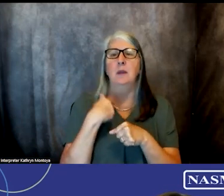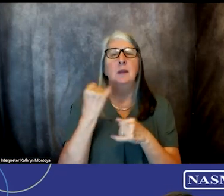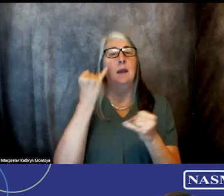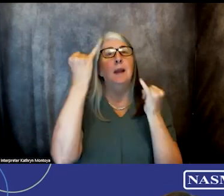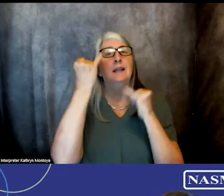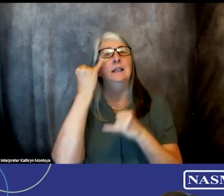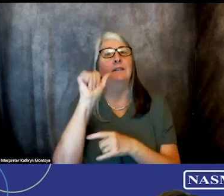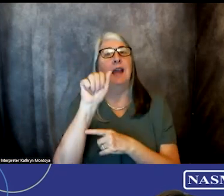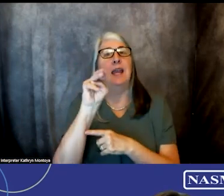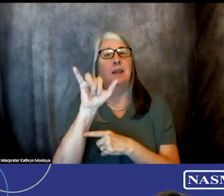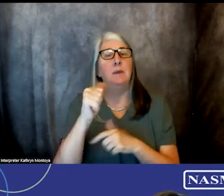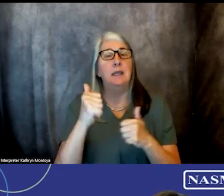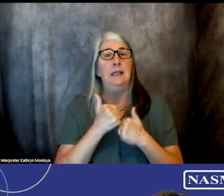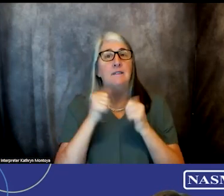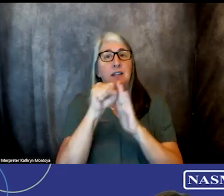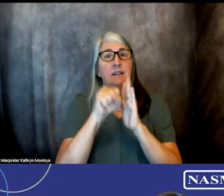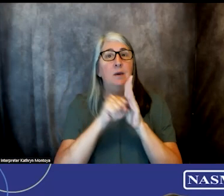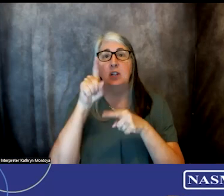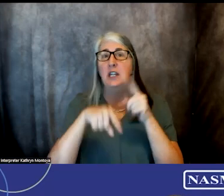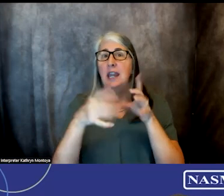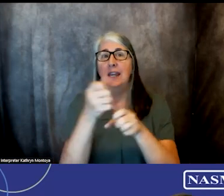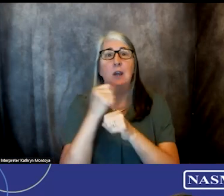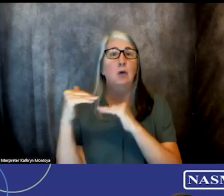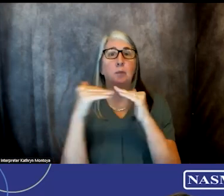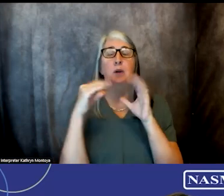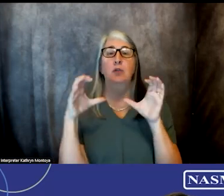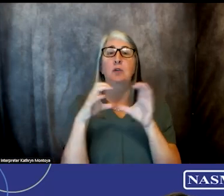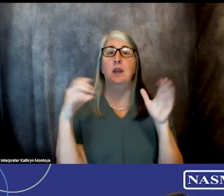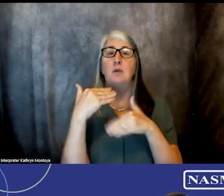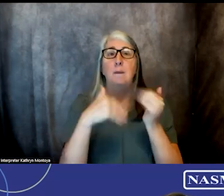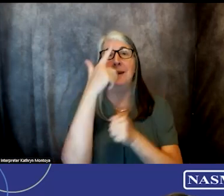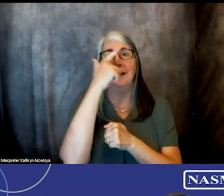COULD NOT GET HER CERTIFICATION PROCESS BECAUSE OF HER CRIMINAL BACKGROUND. THERE